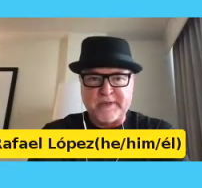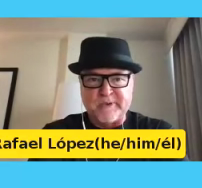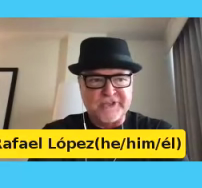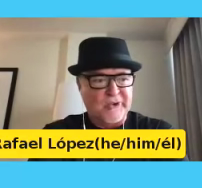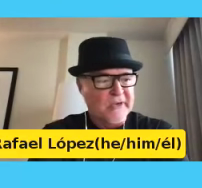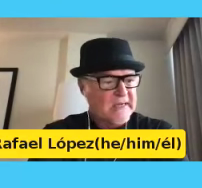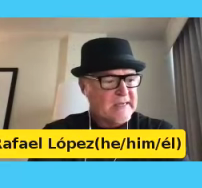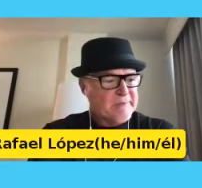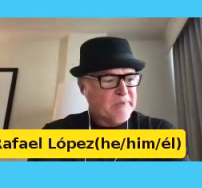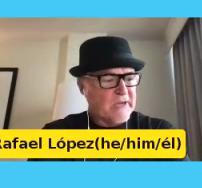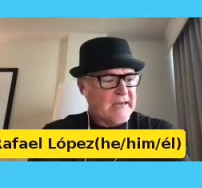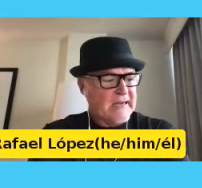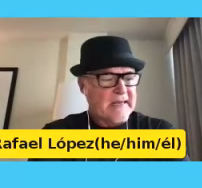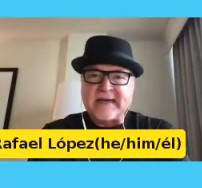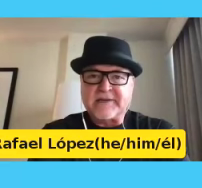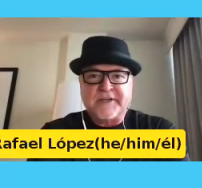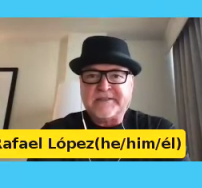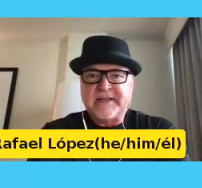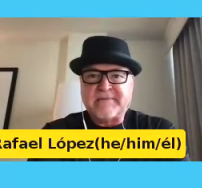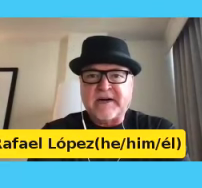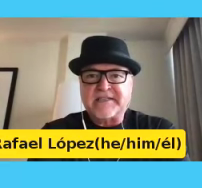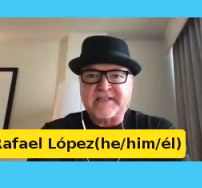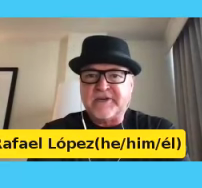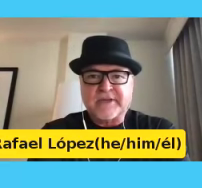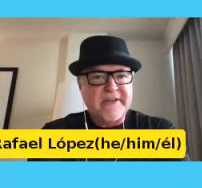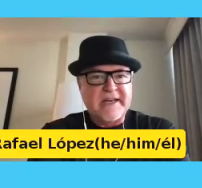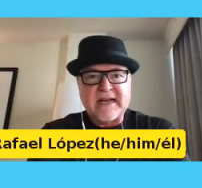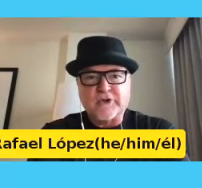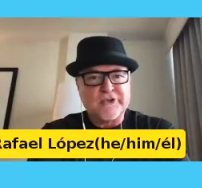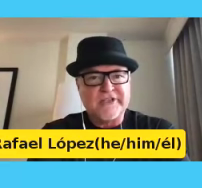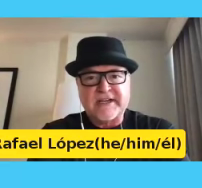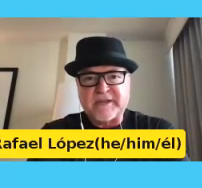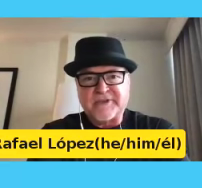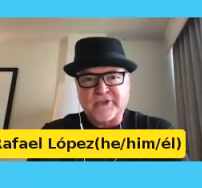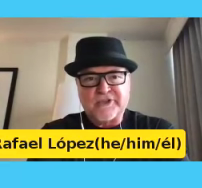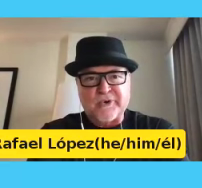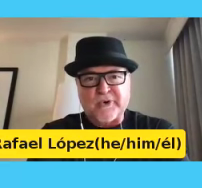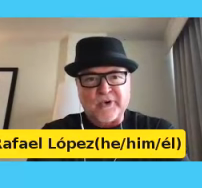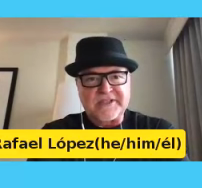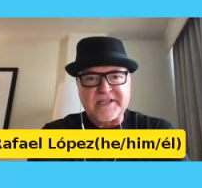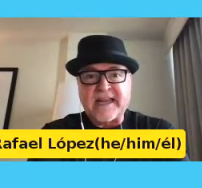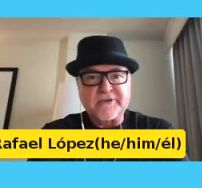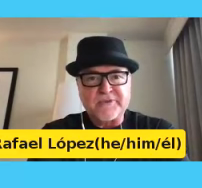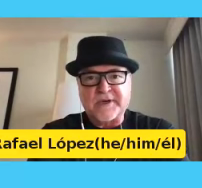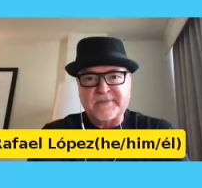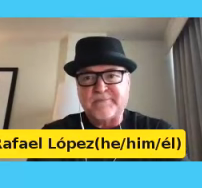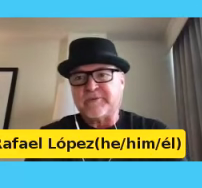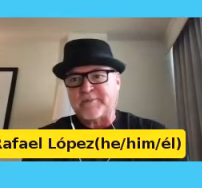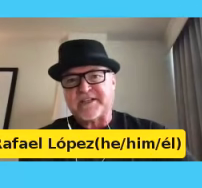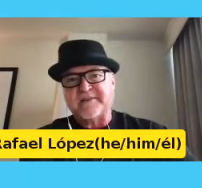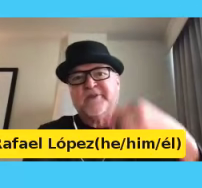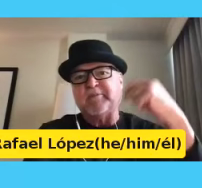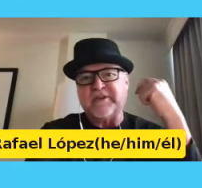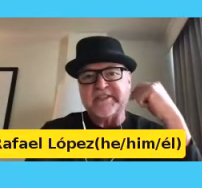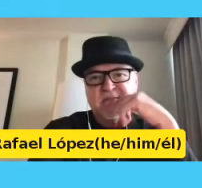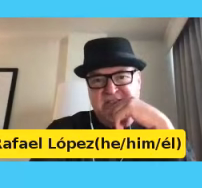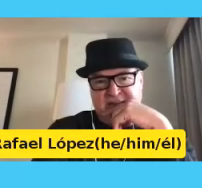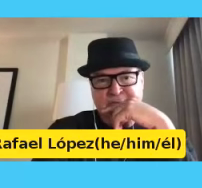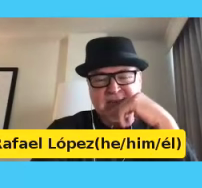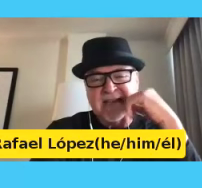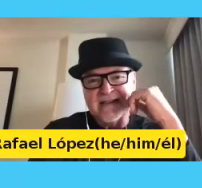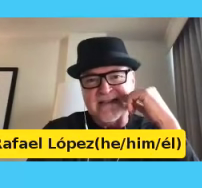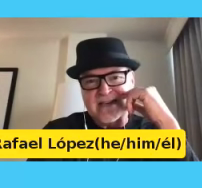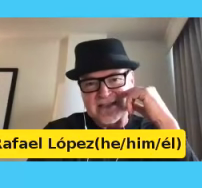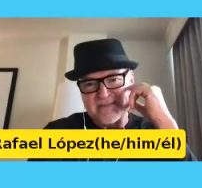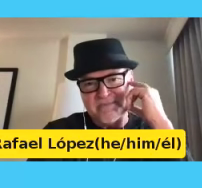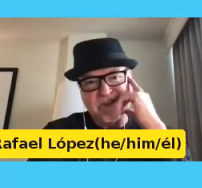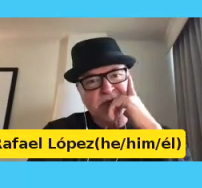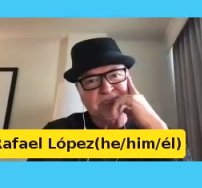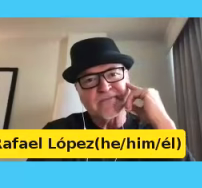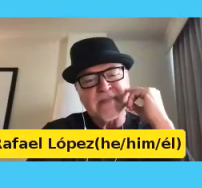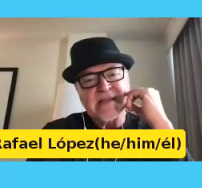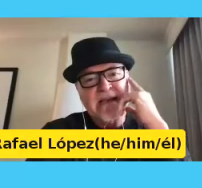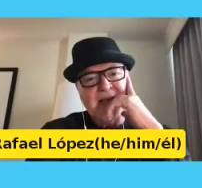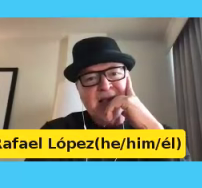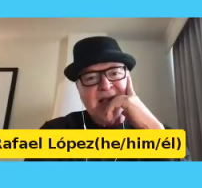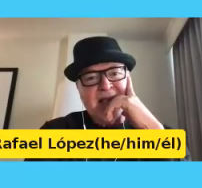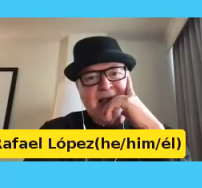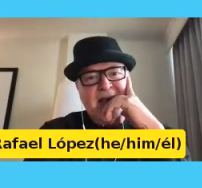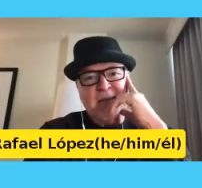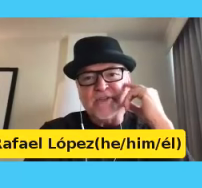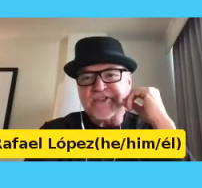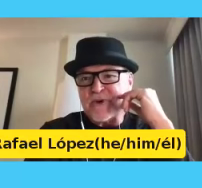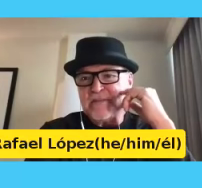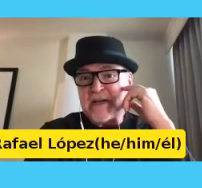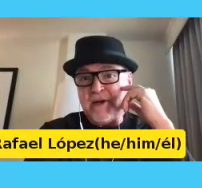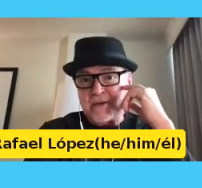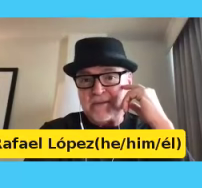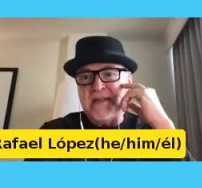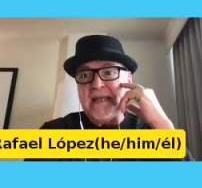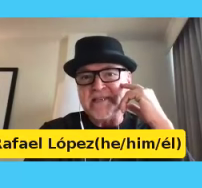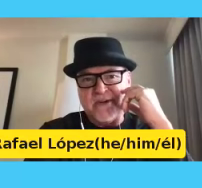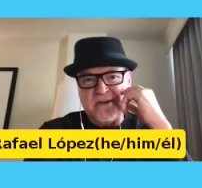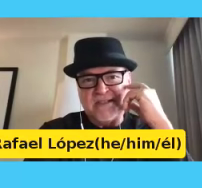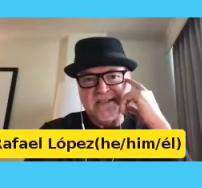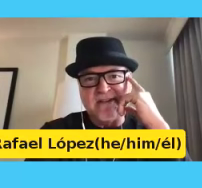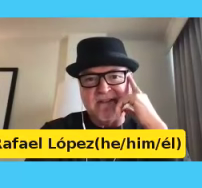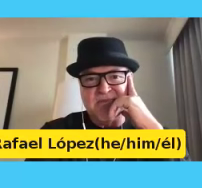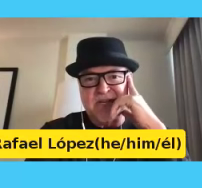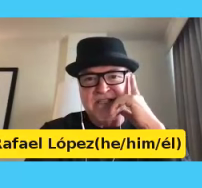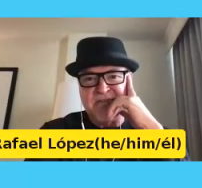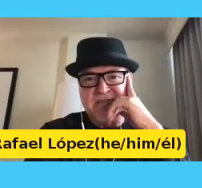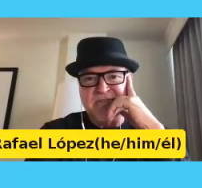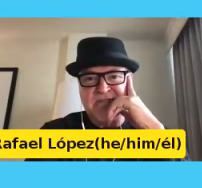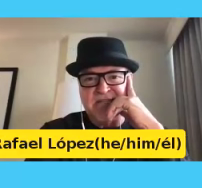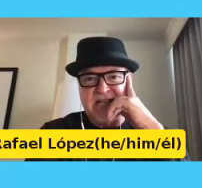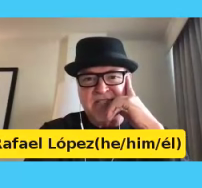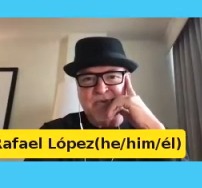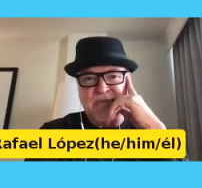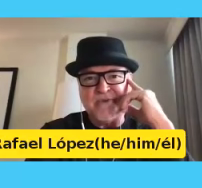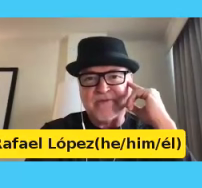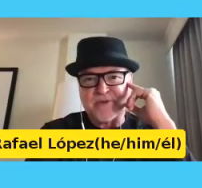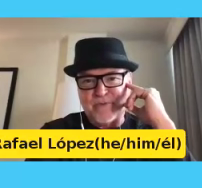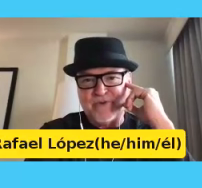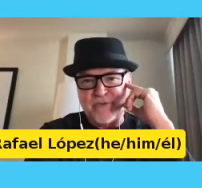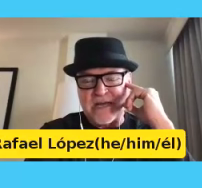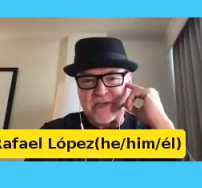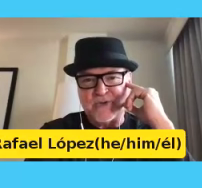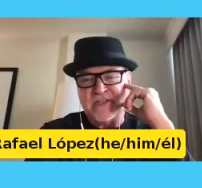my community in San Diego. Let's move to the next one. I was born in Mexico City them is me pre tending to be a baby. I come from a country and a culture of murallism. And murallism in Mexico reflected more of the social injustices that were happening in Mexico, there